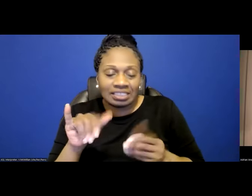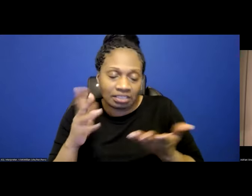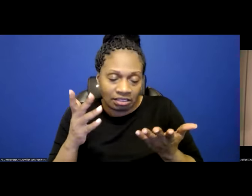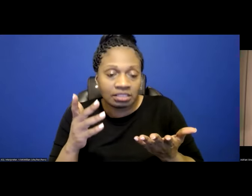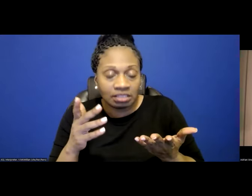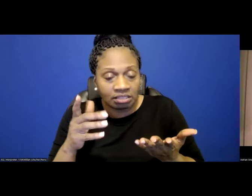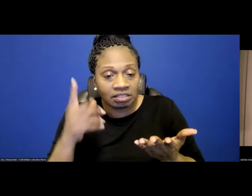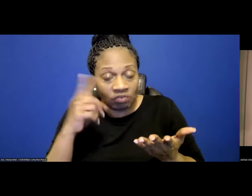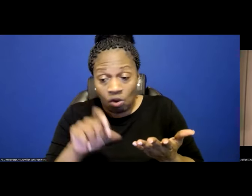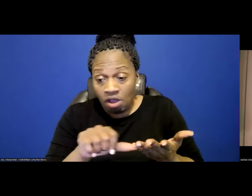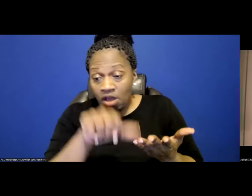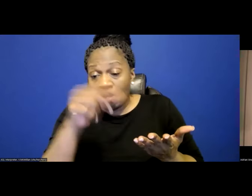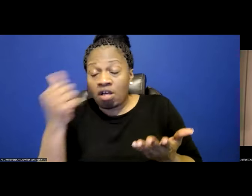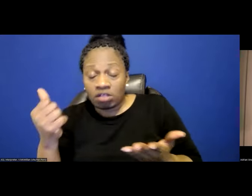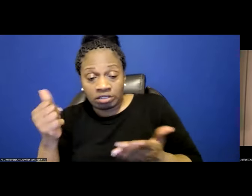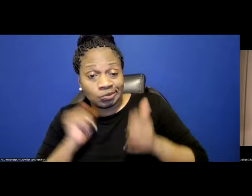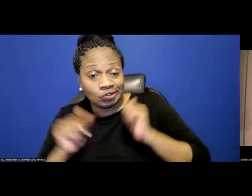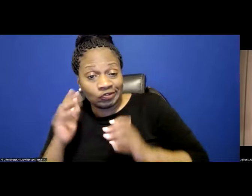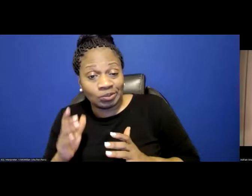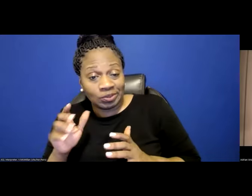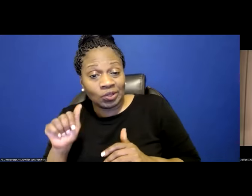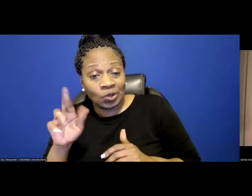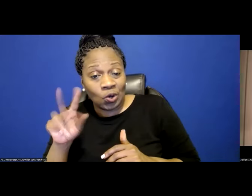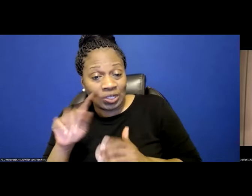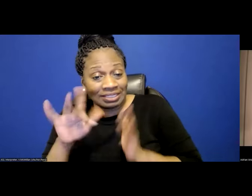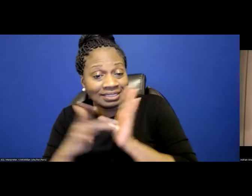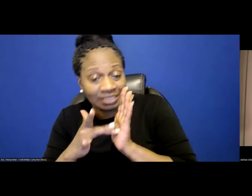For others in performing art centers, it's ensuring